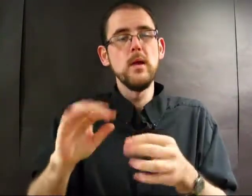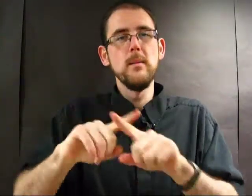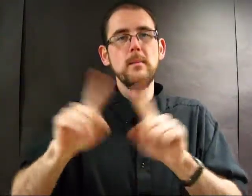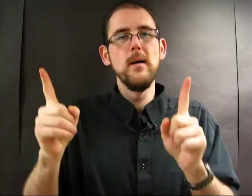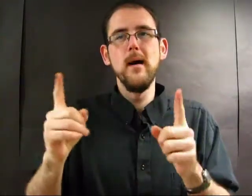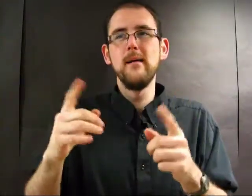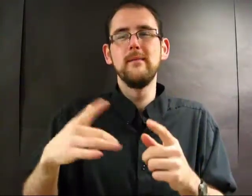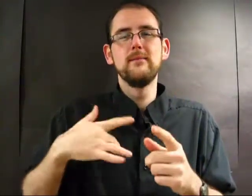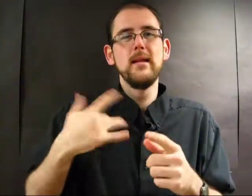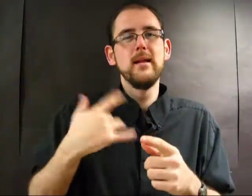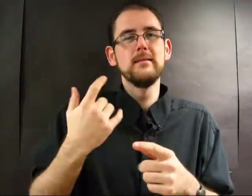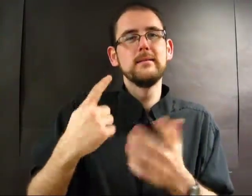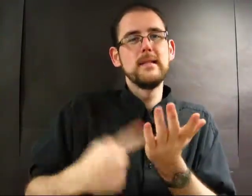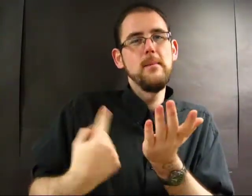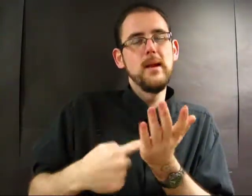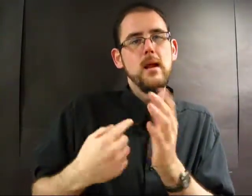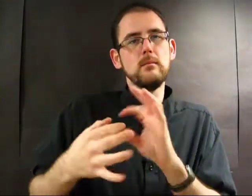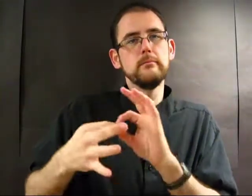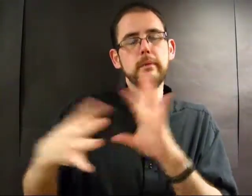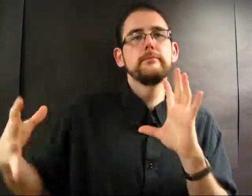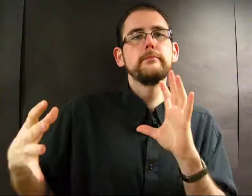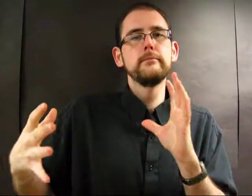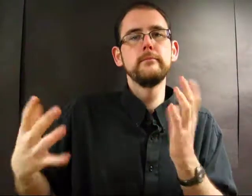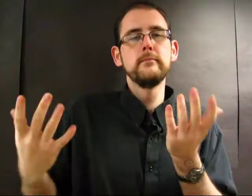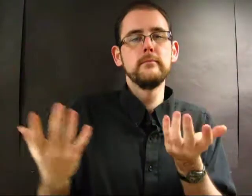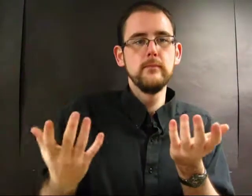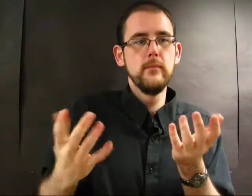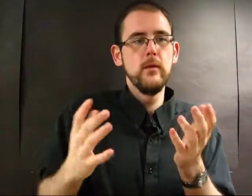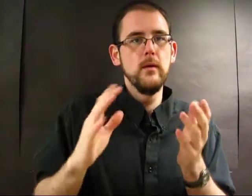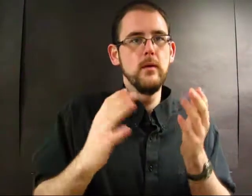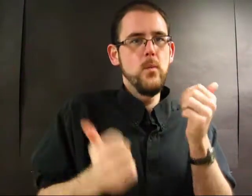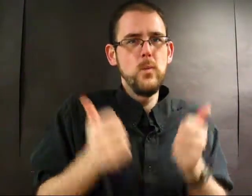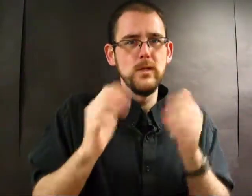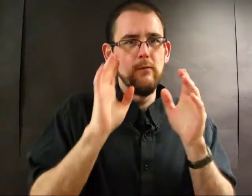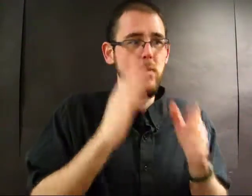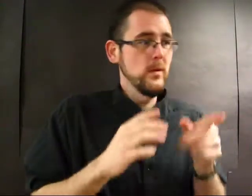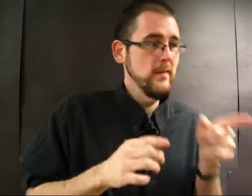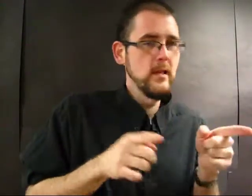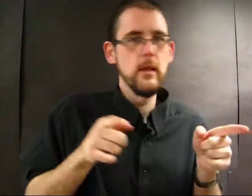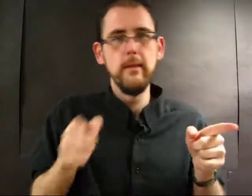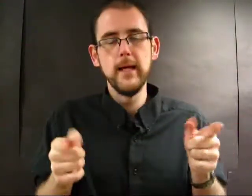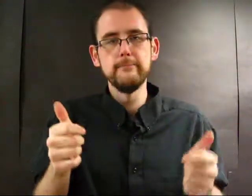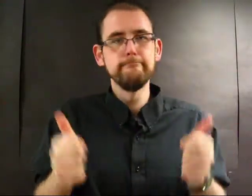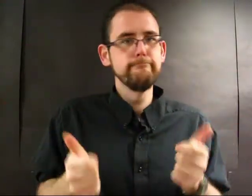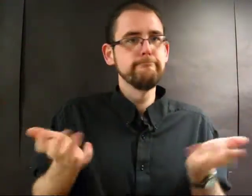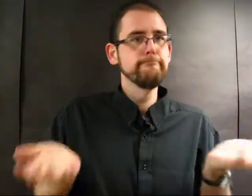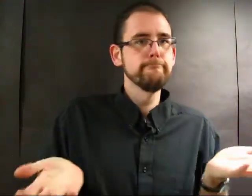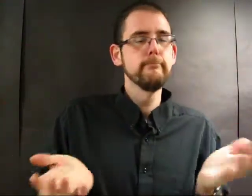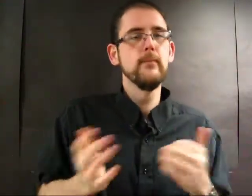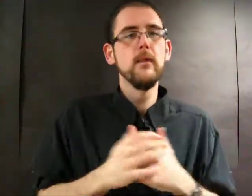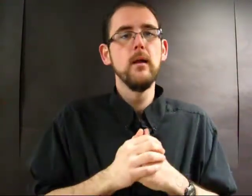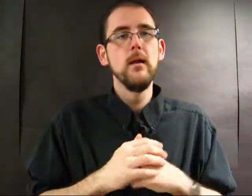but trying to figure out where the focus really lay was disconcerting at times.